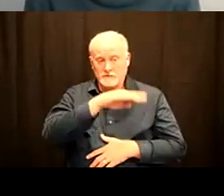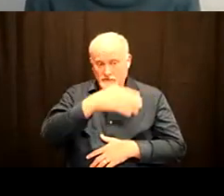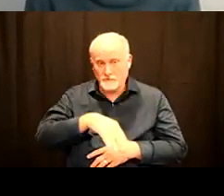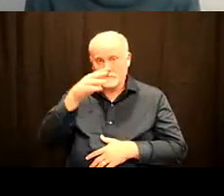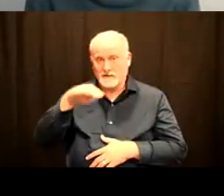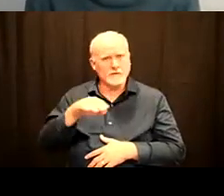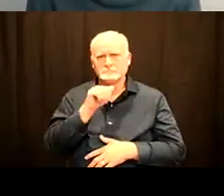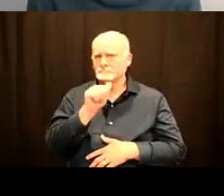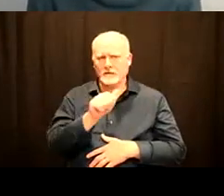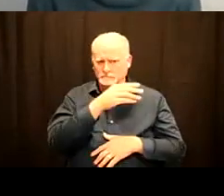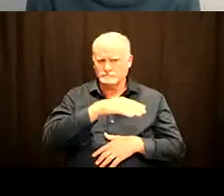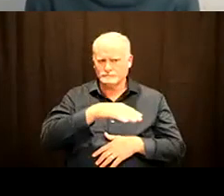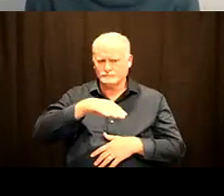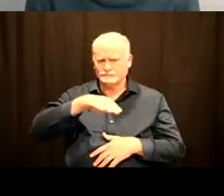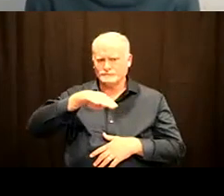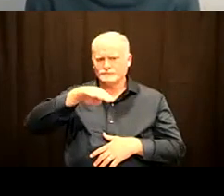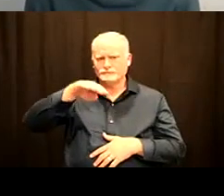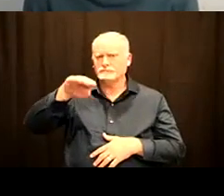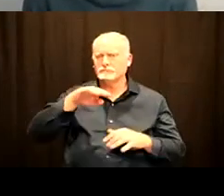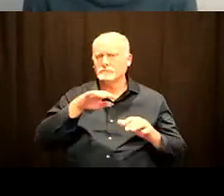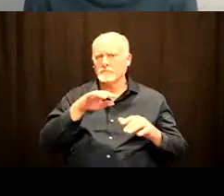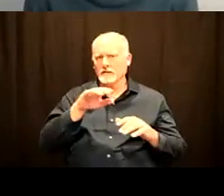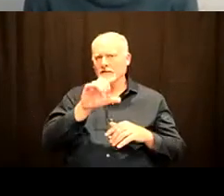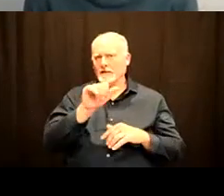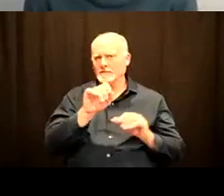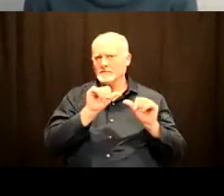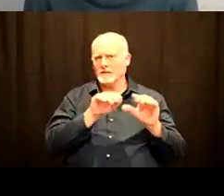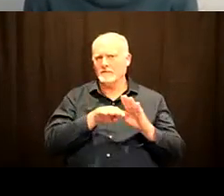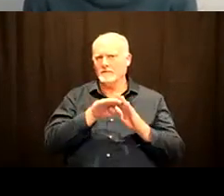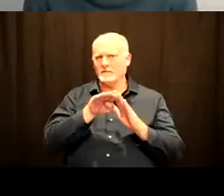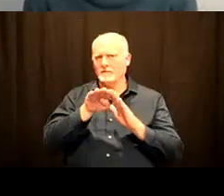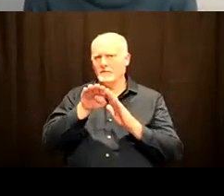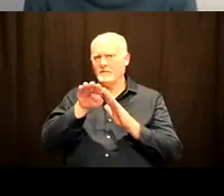that the cases really remained quite high but probably the less symptomatic people just did not